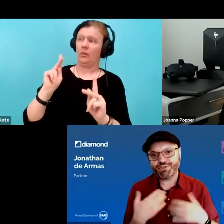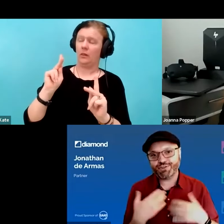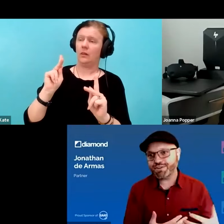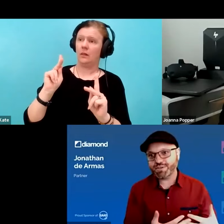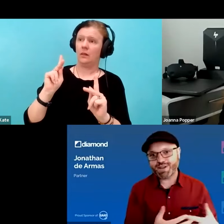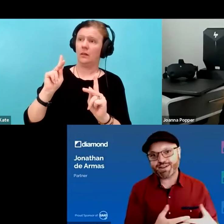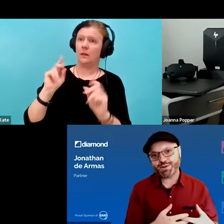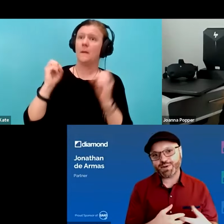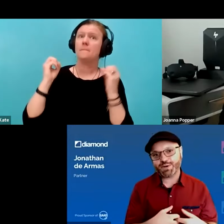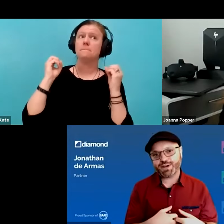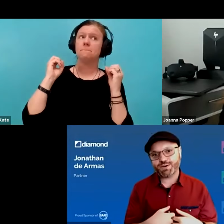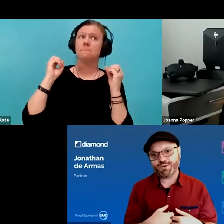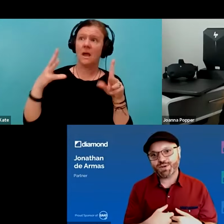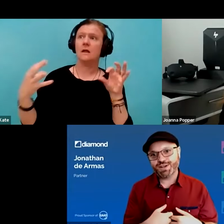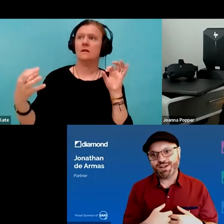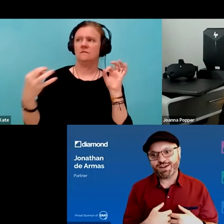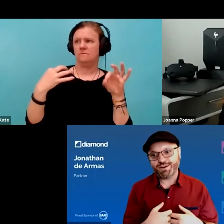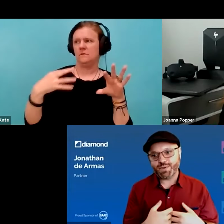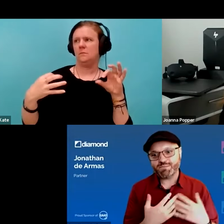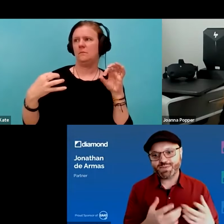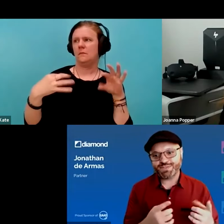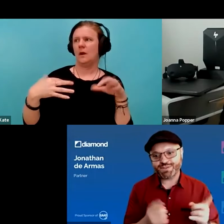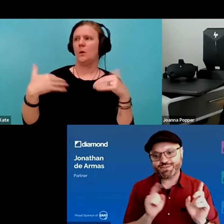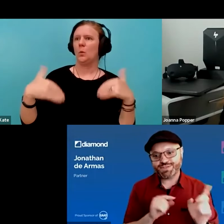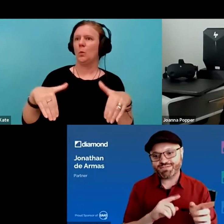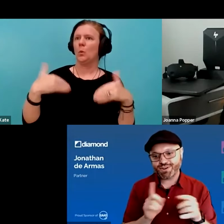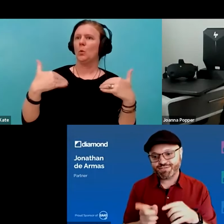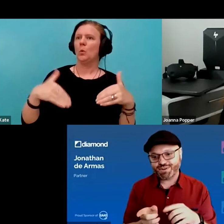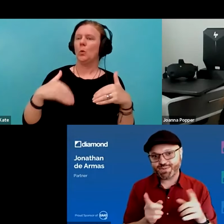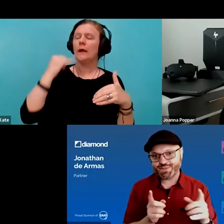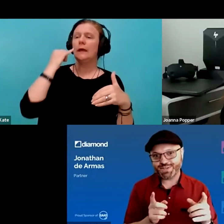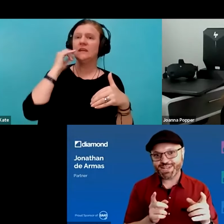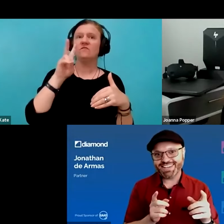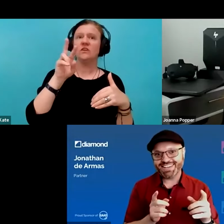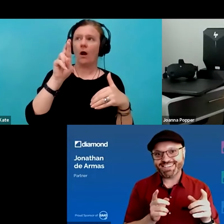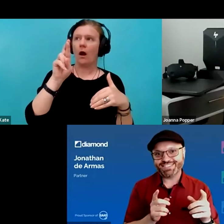heard a lot of feedback about how empathic using VR for empathy is